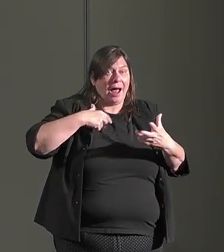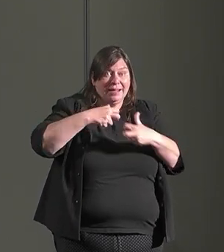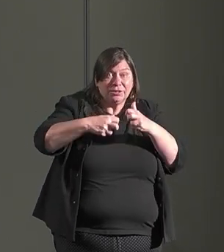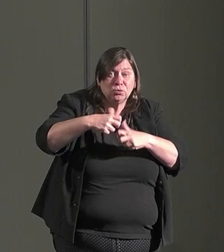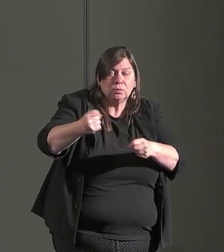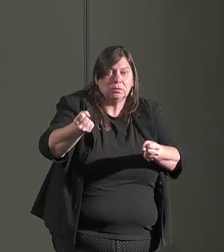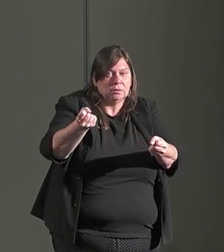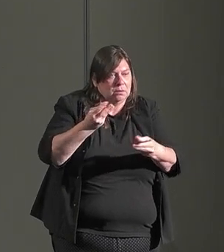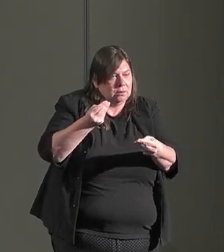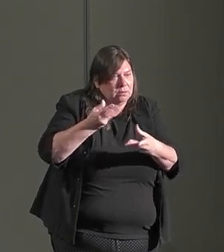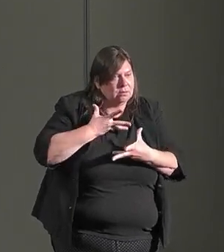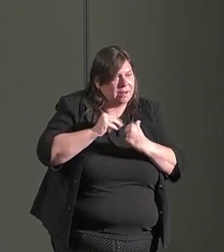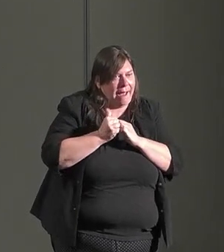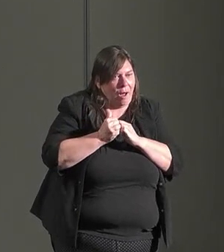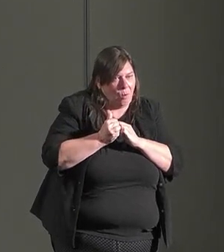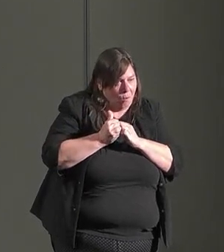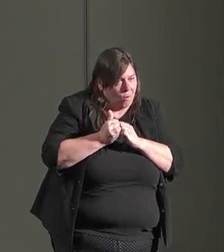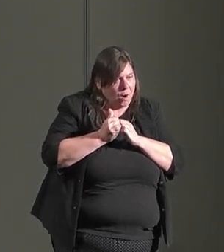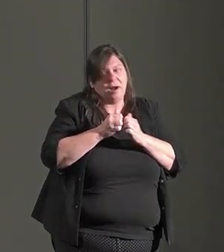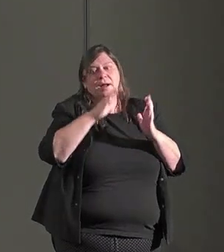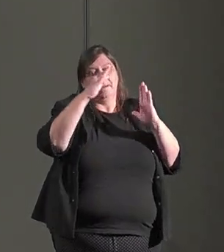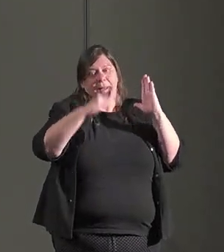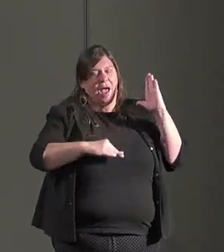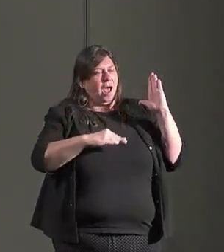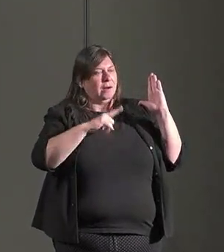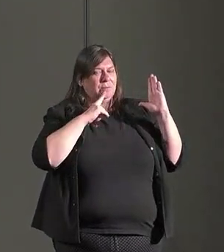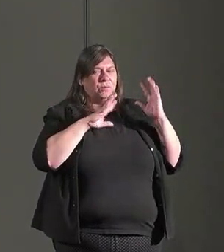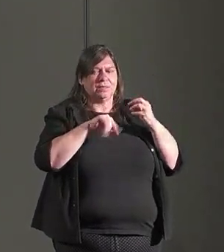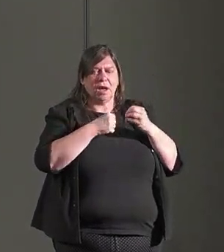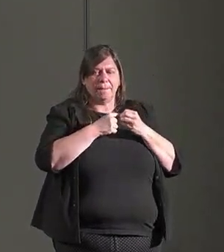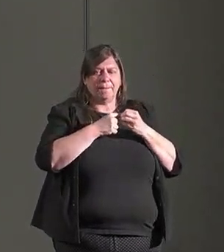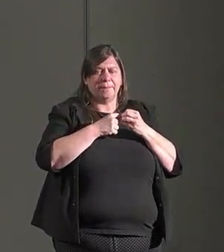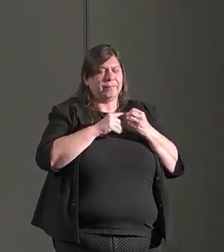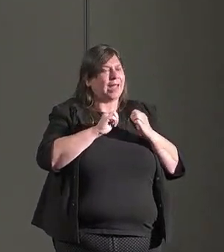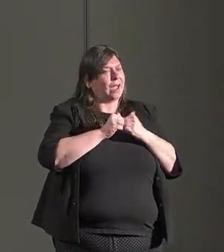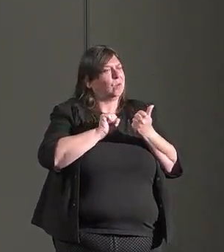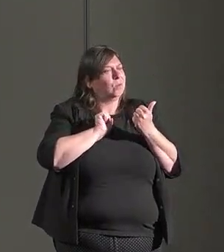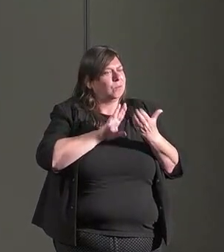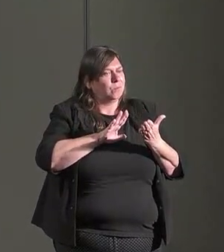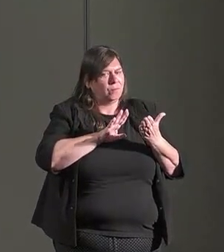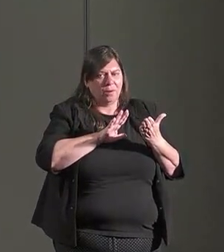Even going to the bottom in terms of talking how we approach hiring. We hire